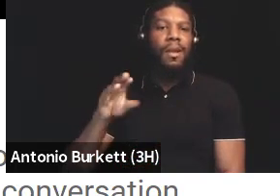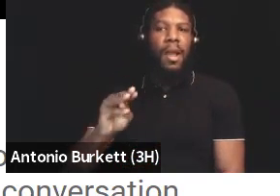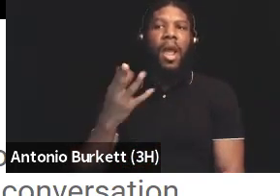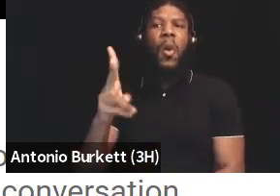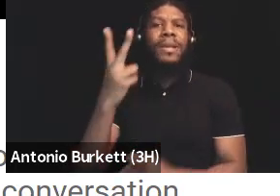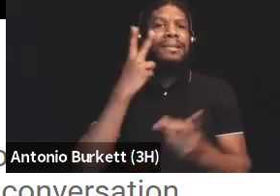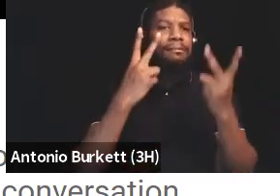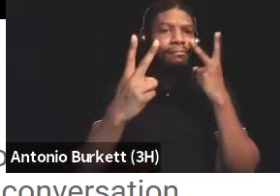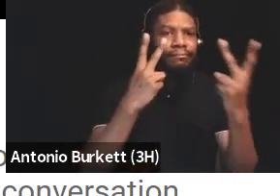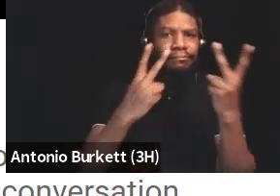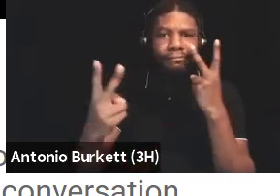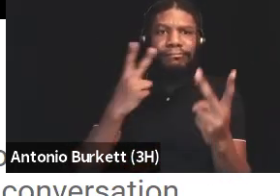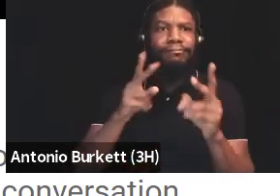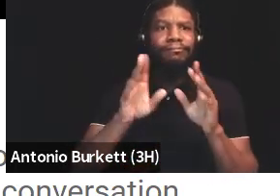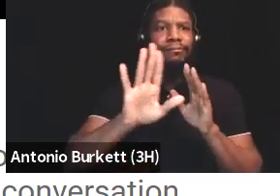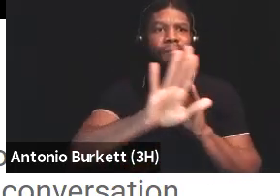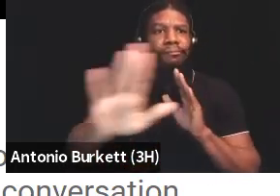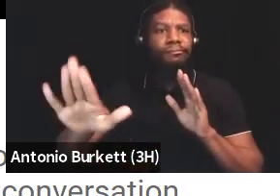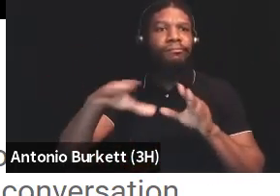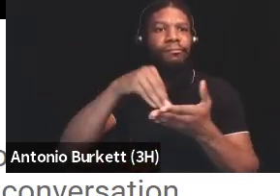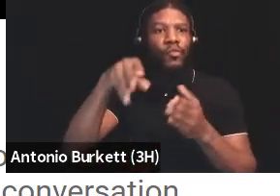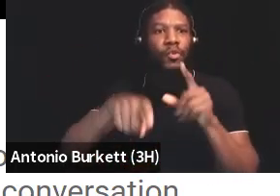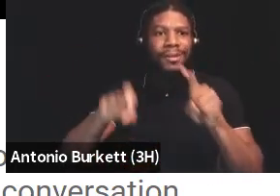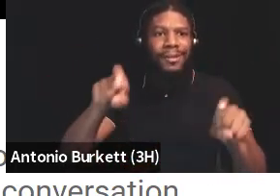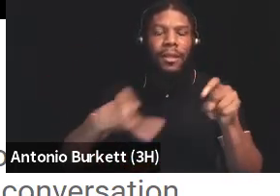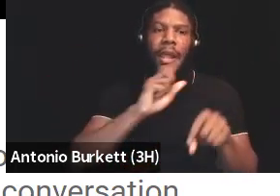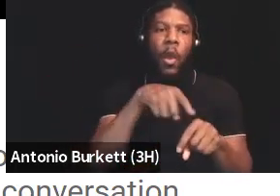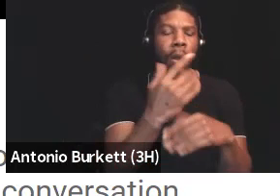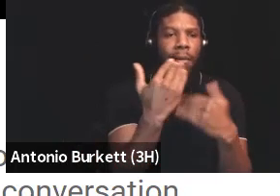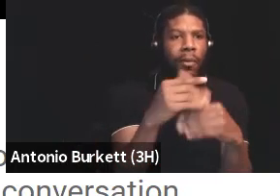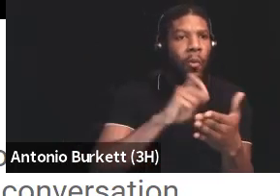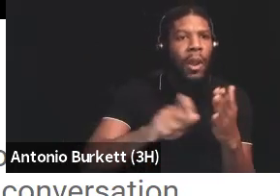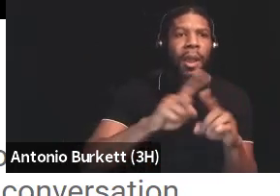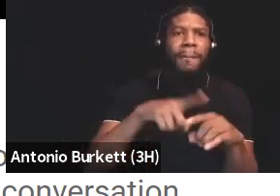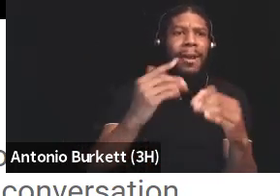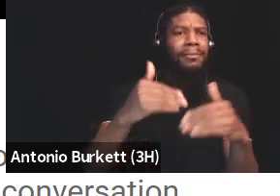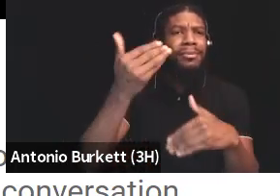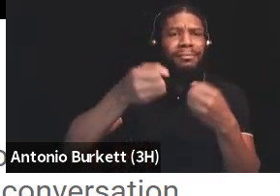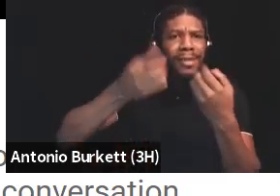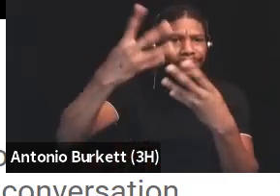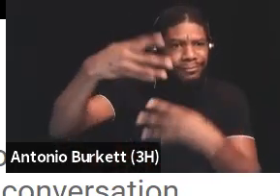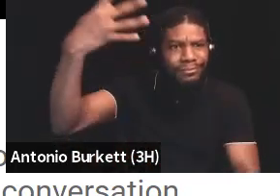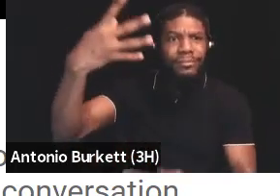that were beyond just the writing and that so many other things take place within that process,